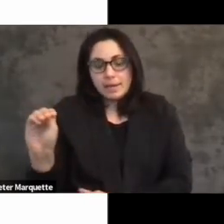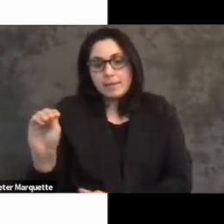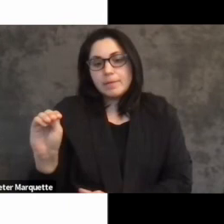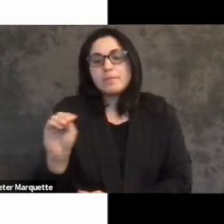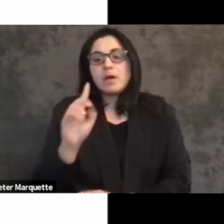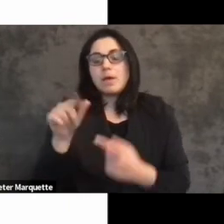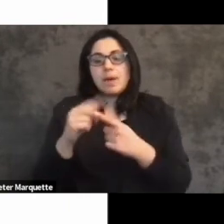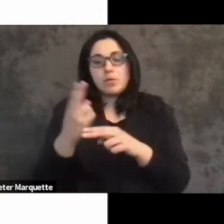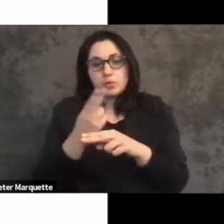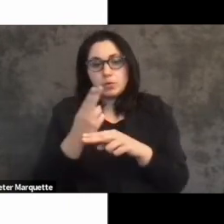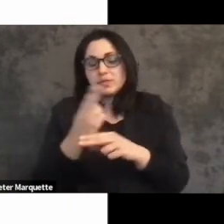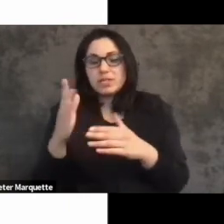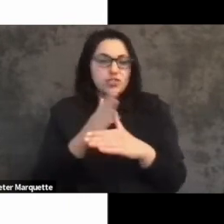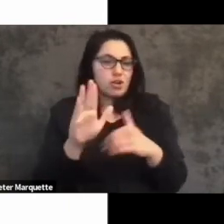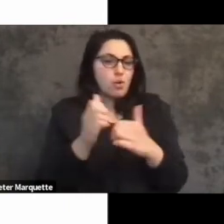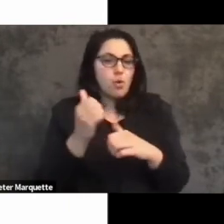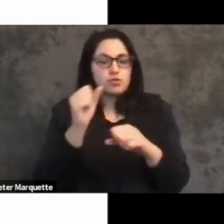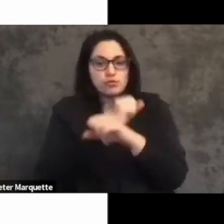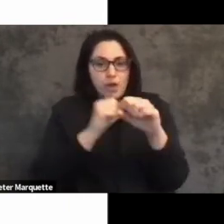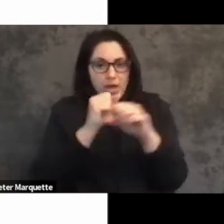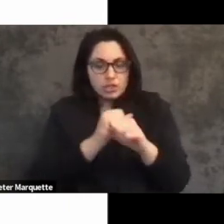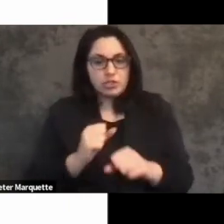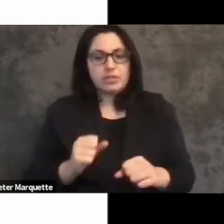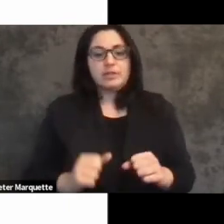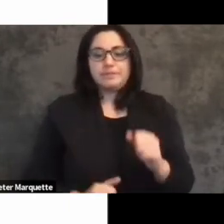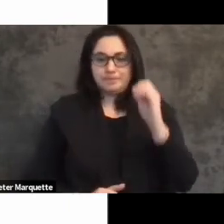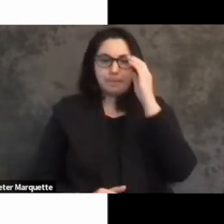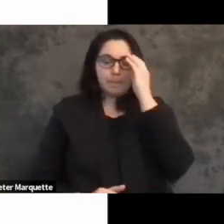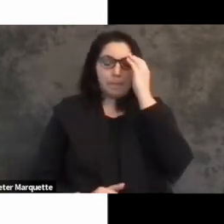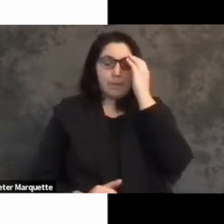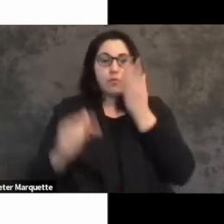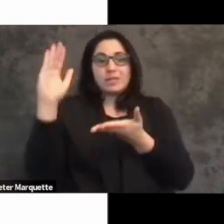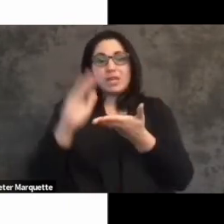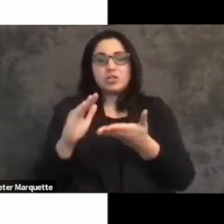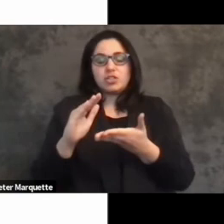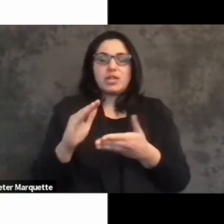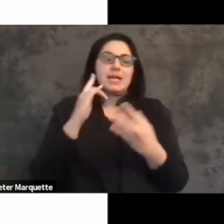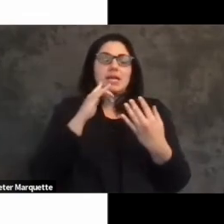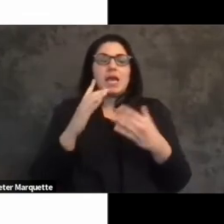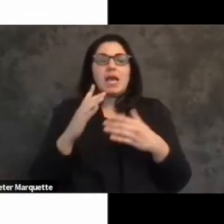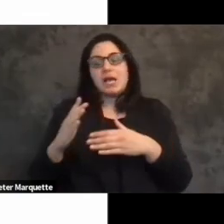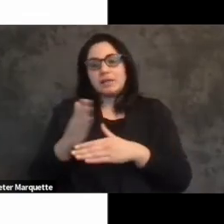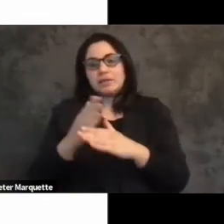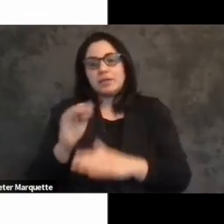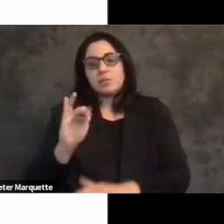next we're going to hear from Lisa Hayeem about using and sharing our own strategies